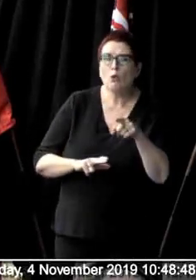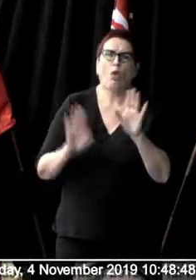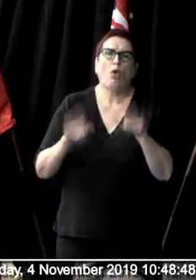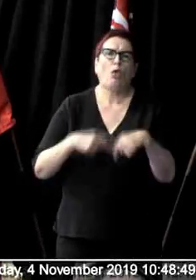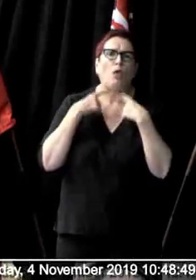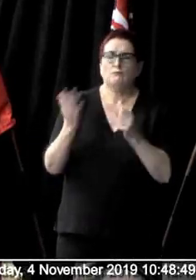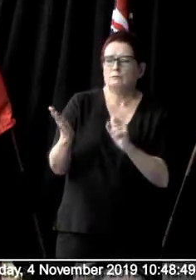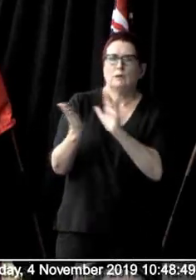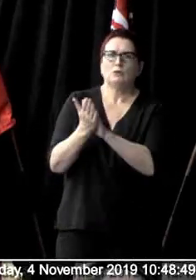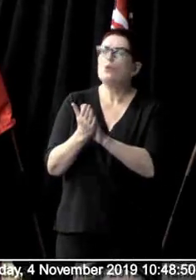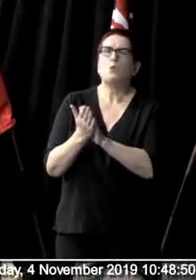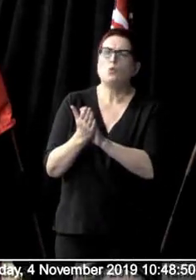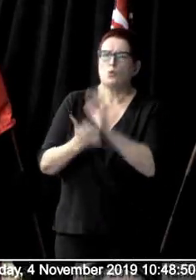of course, serious.